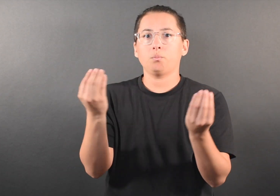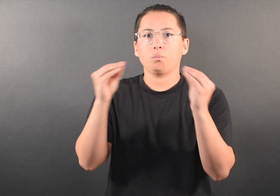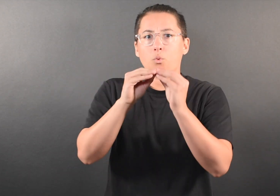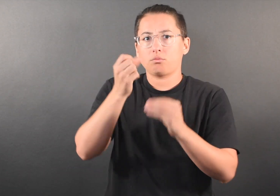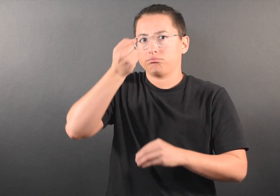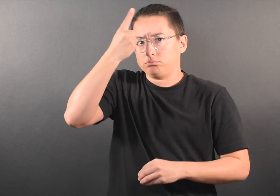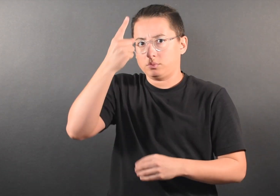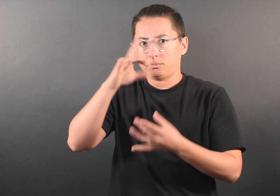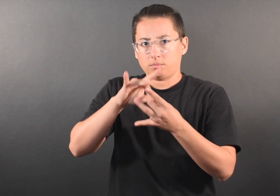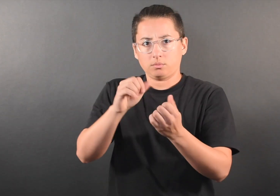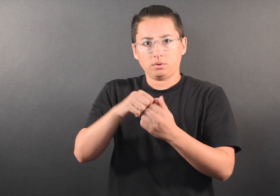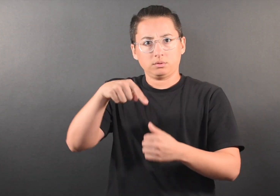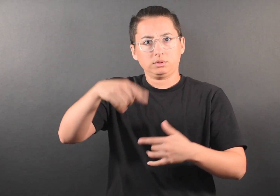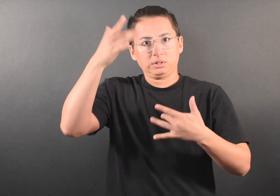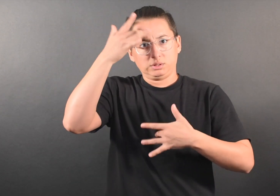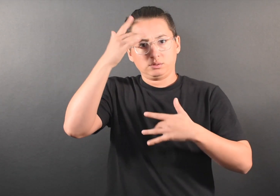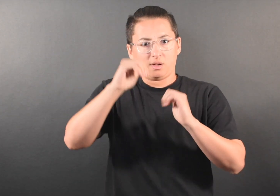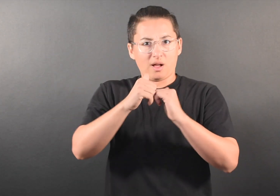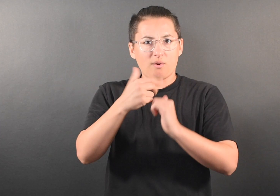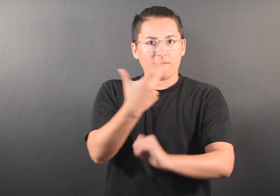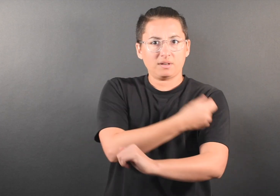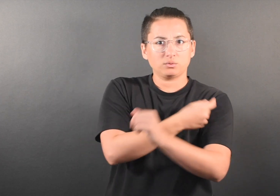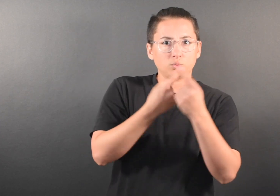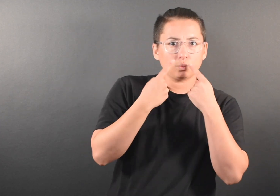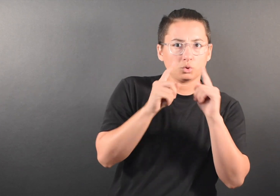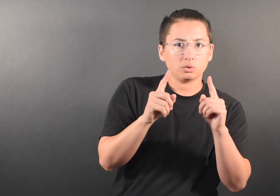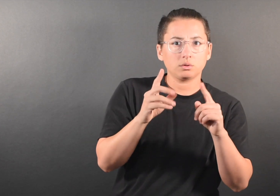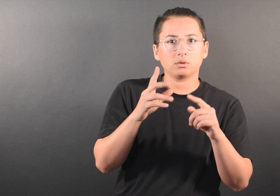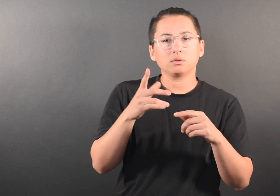Until more is understood about how well the vaccine works,